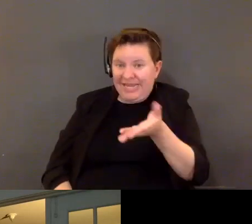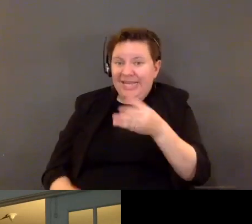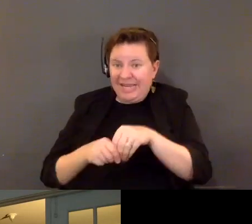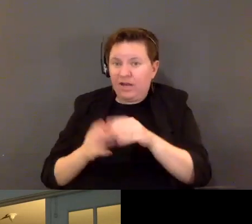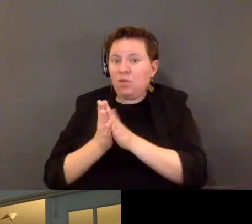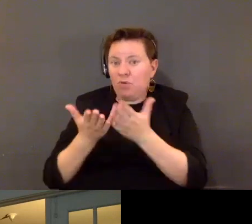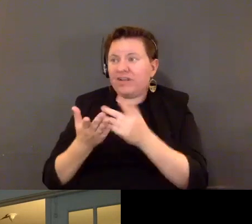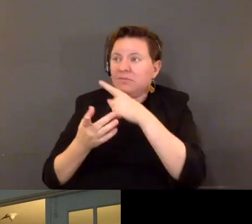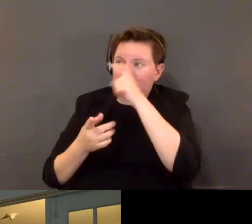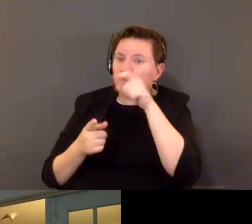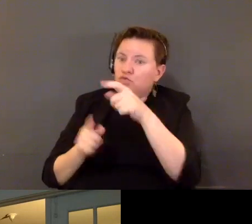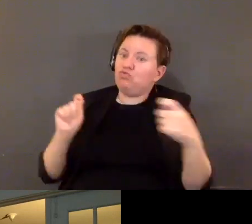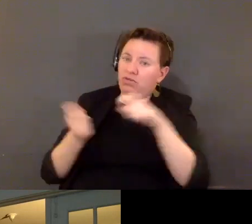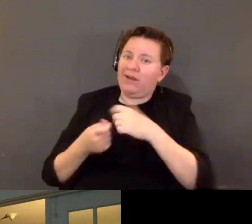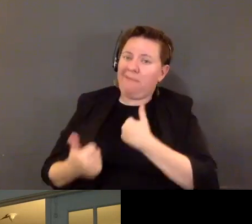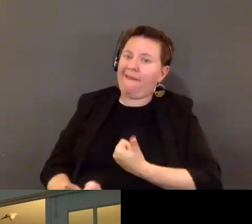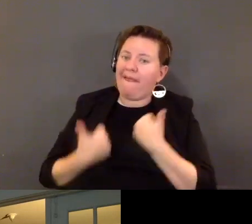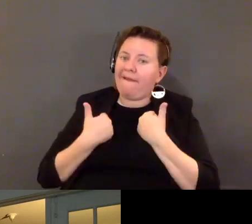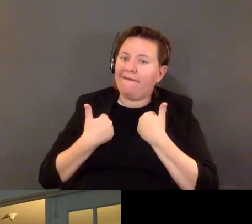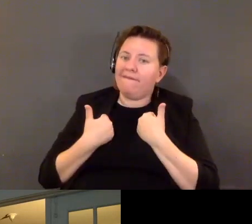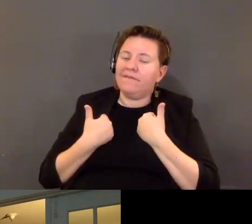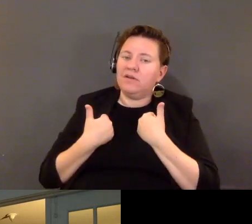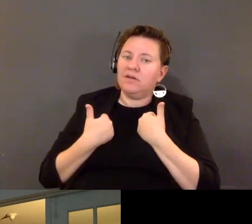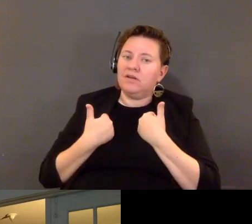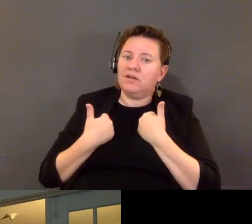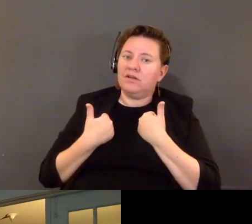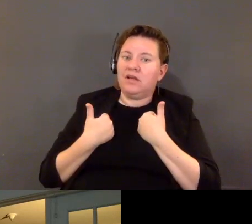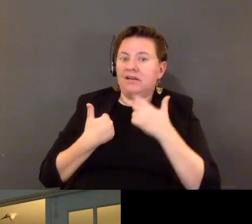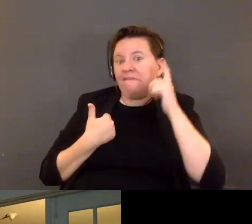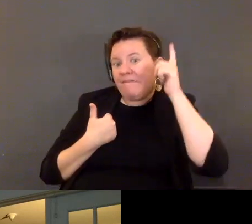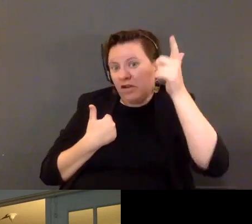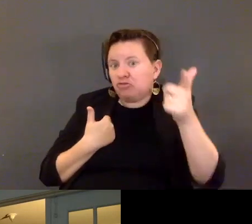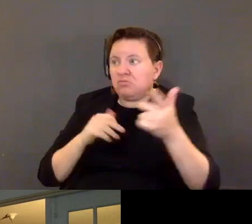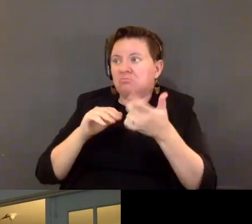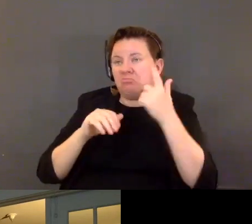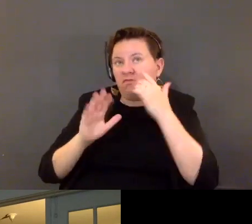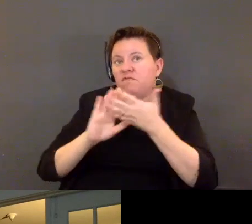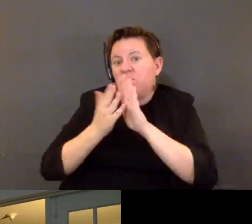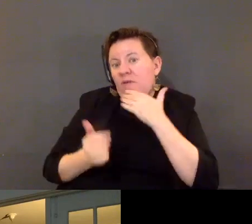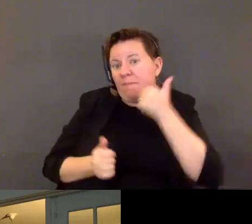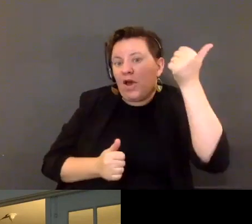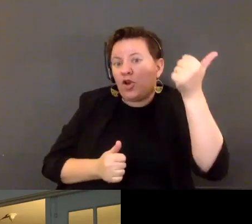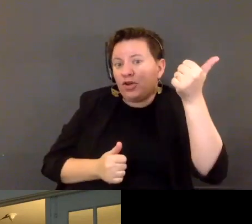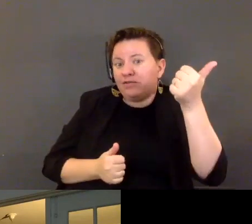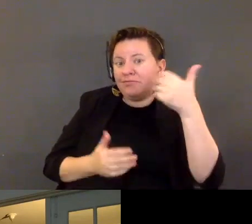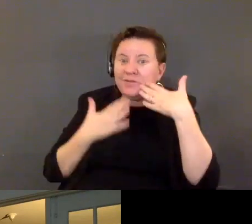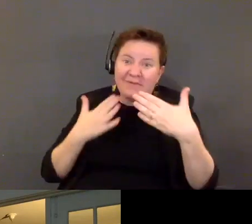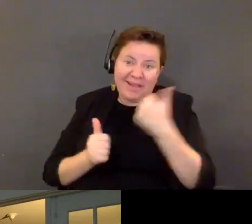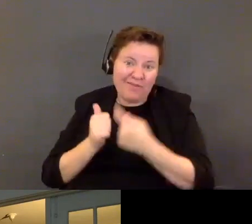my life and eventually for the better so thank you everybody who's out there who's in there